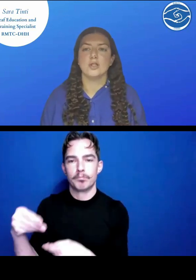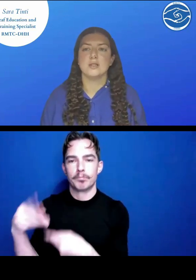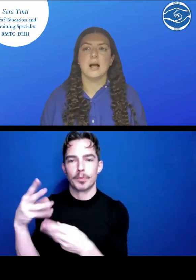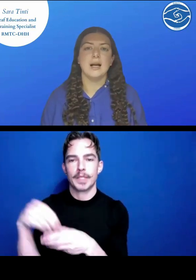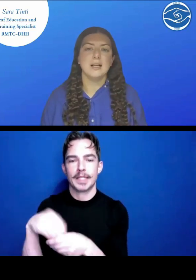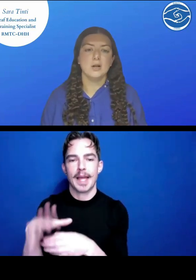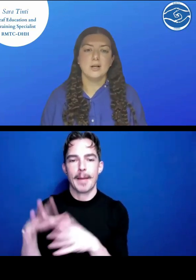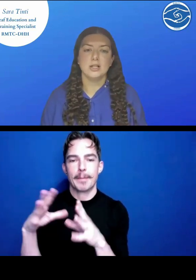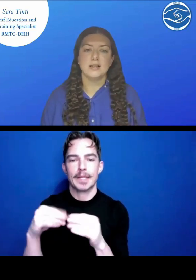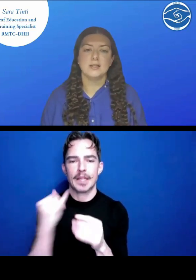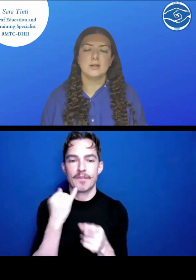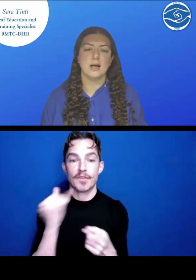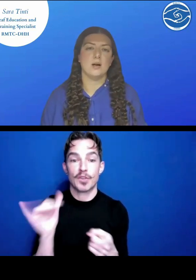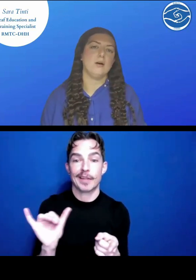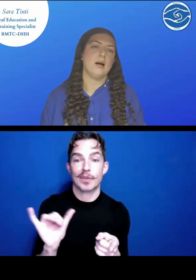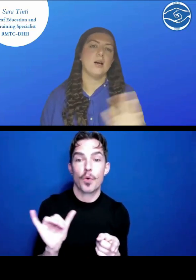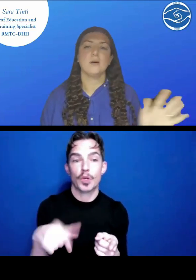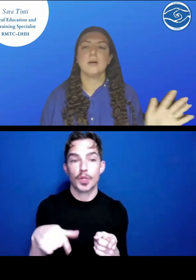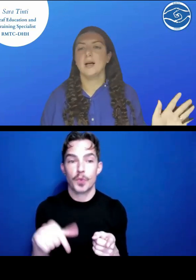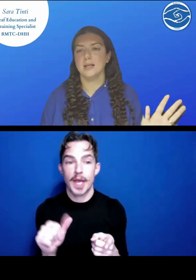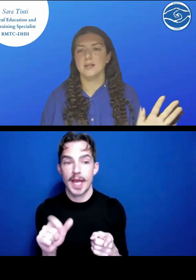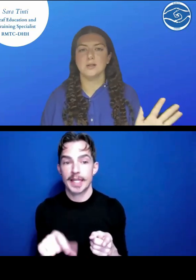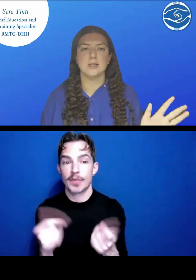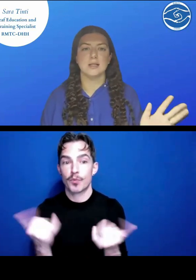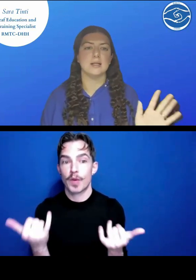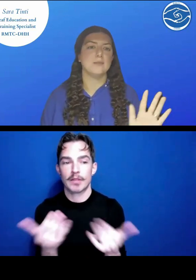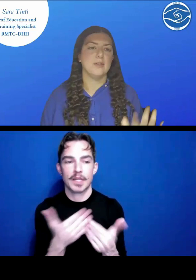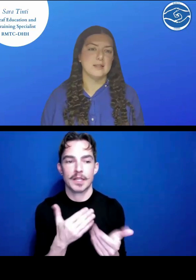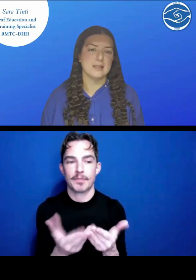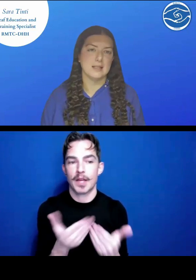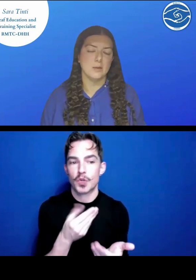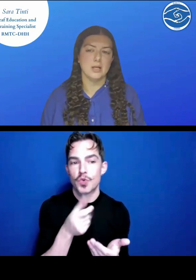if you're just like, I need a question answered now. I don't care who answers it. This is going to